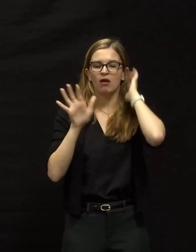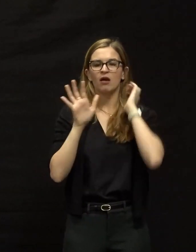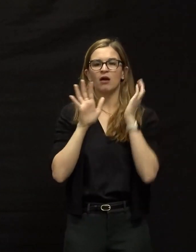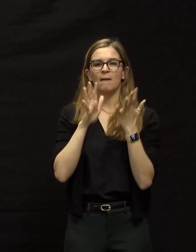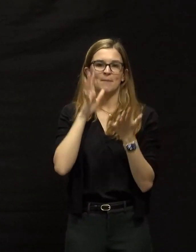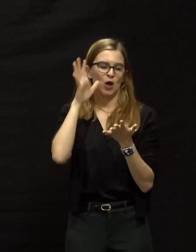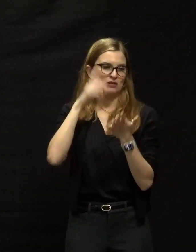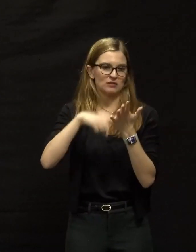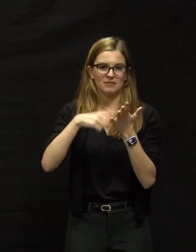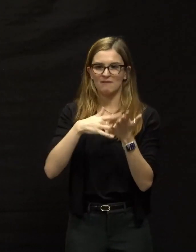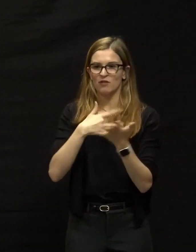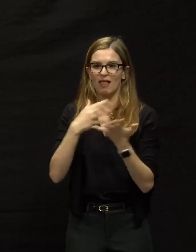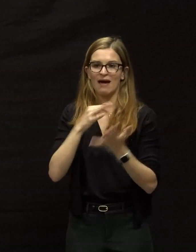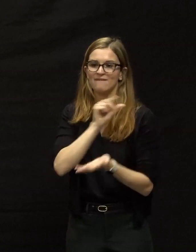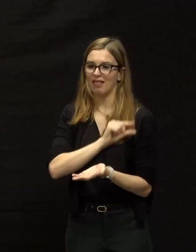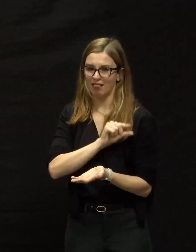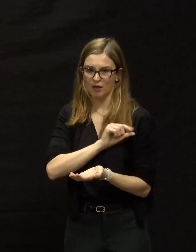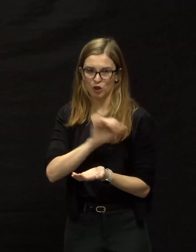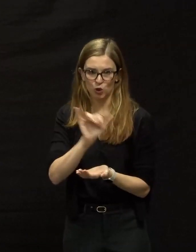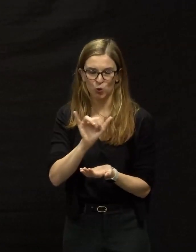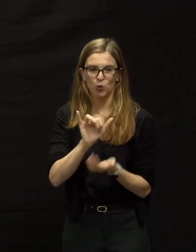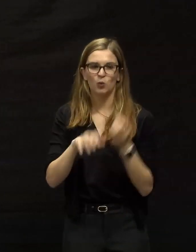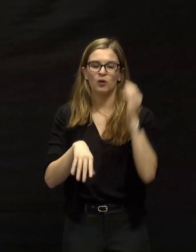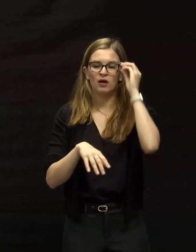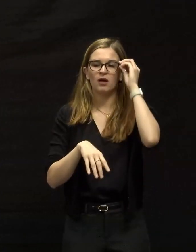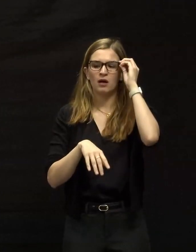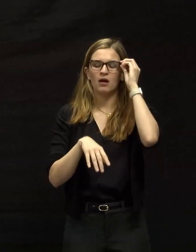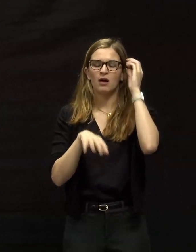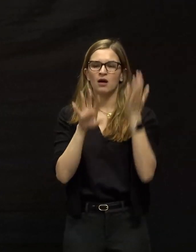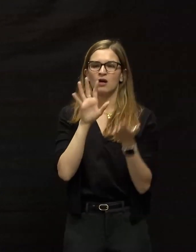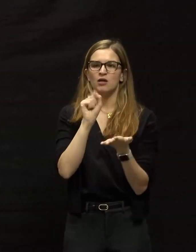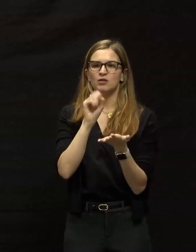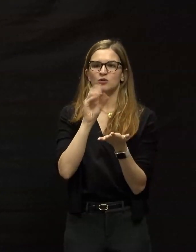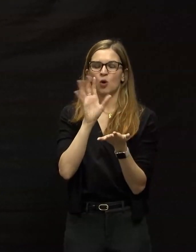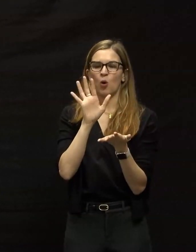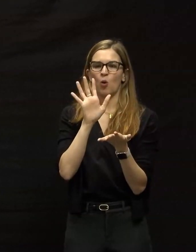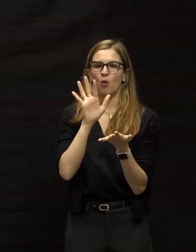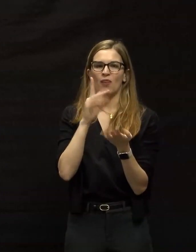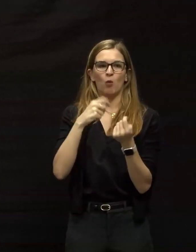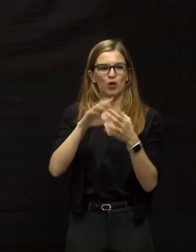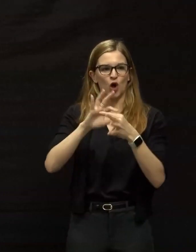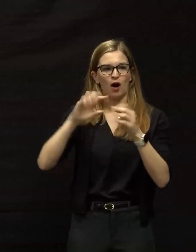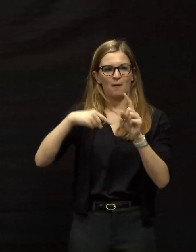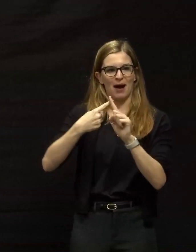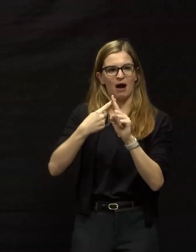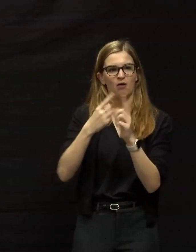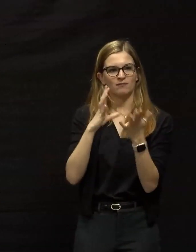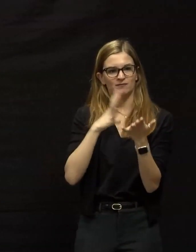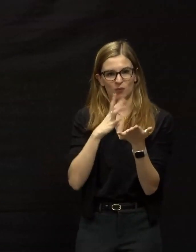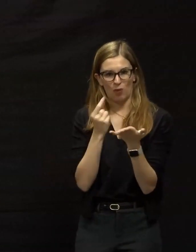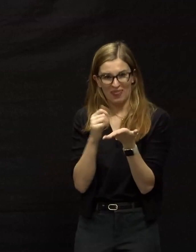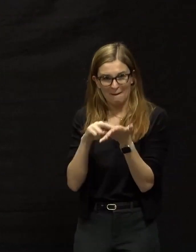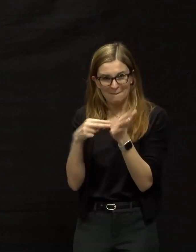It's very emotional. Parents sometimes feel guilty as well. So you know,